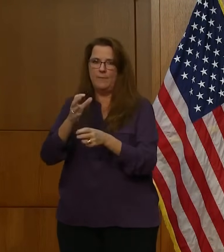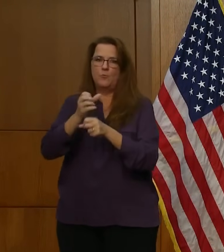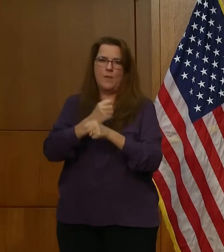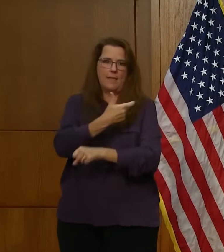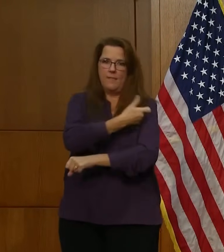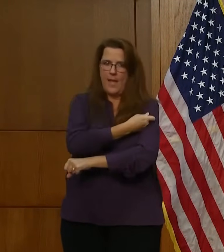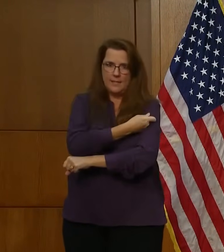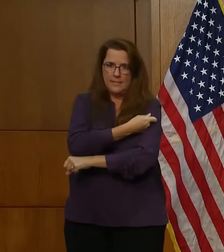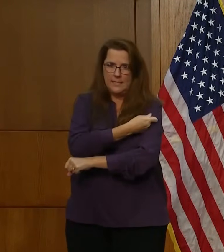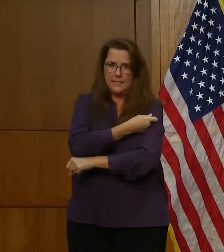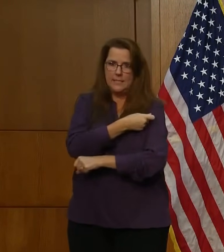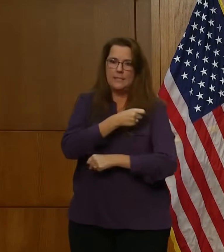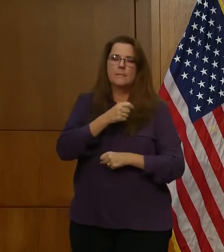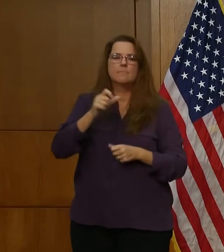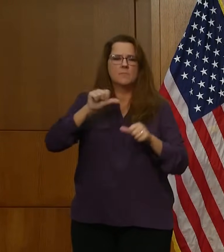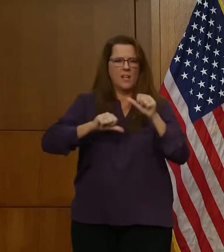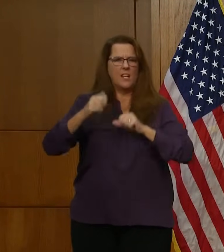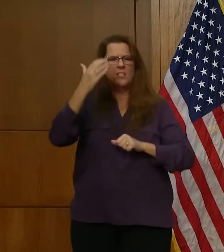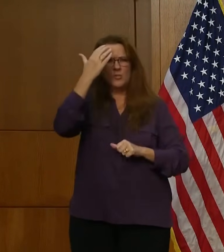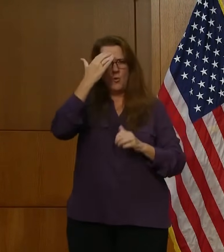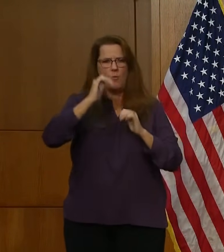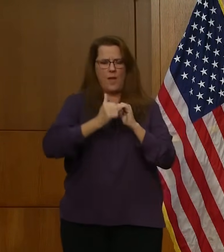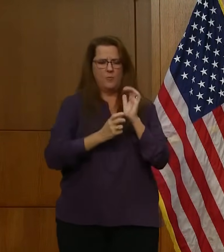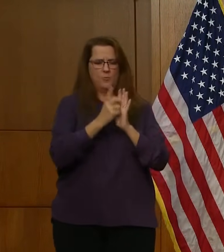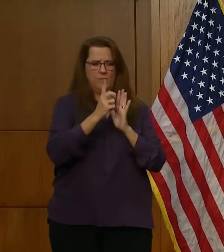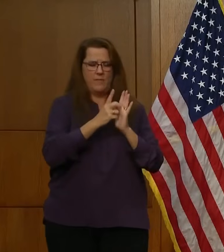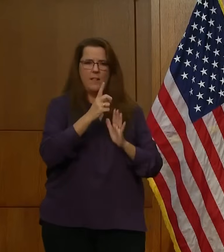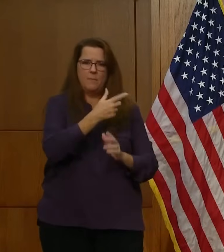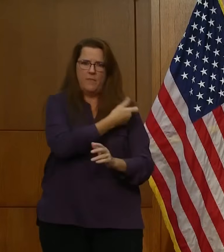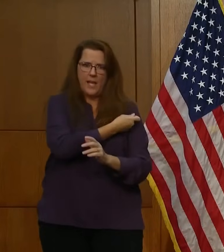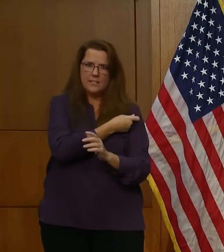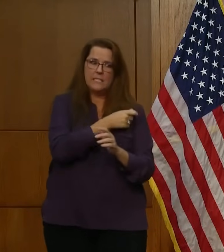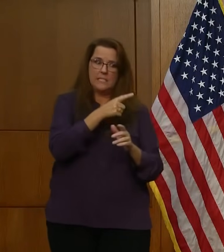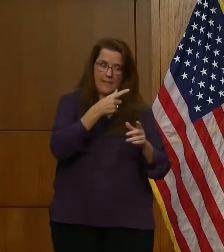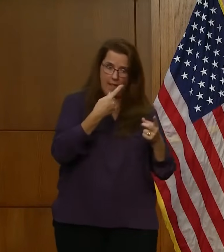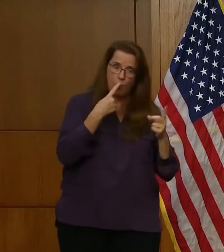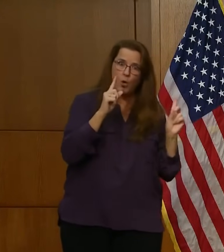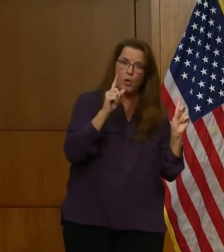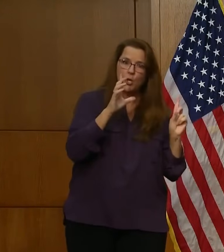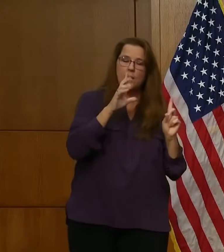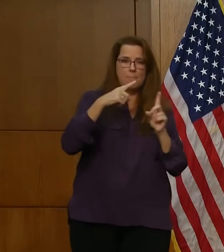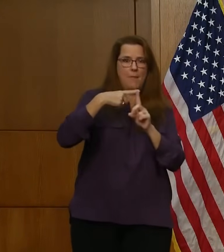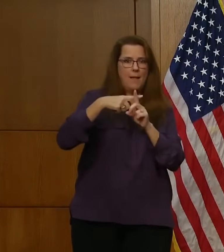WILL NOT GET COVID FROM THIS VACCINE. SCIENTISTS KNOW HOW TO CREATE VACCINES THAT WORK AND